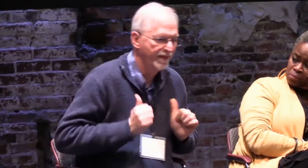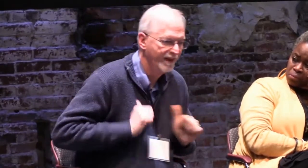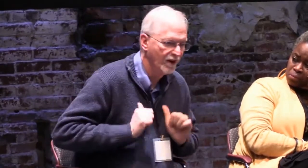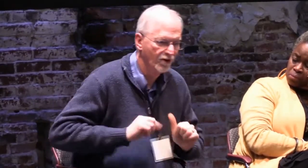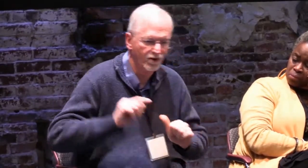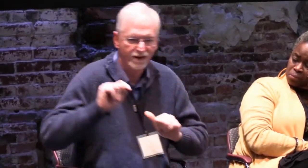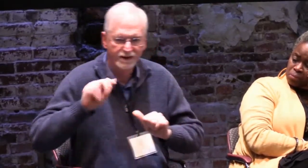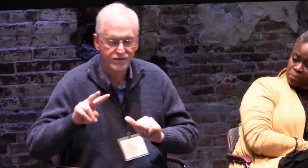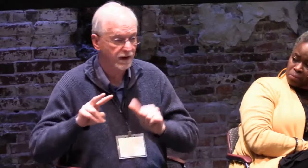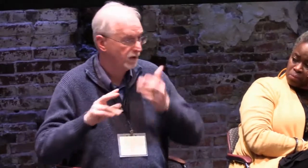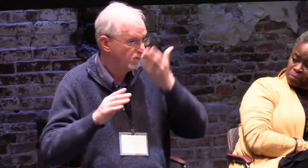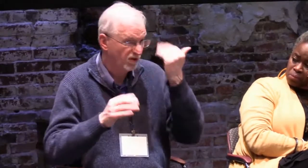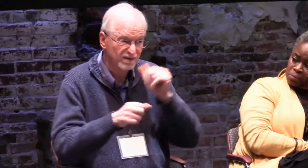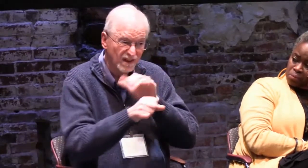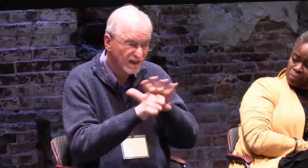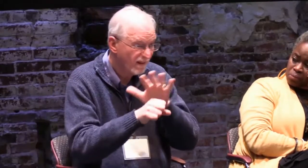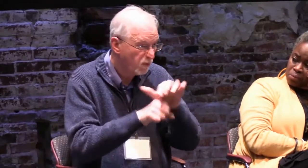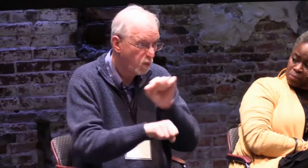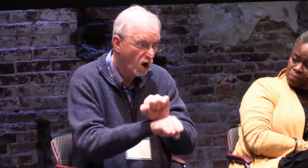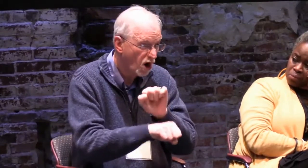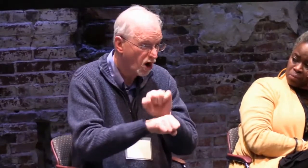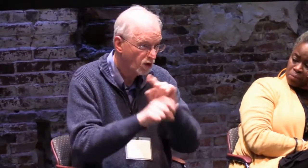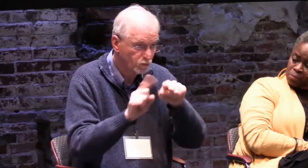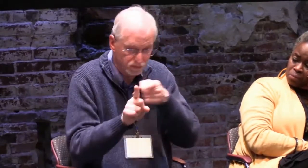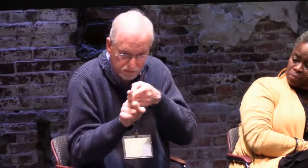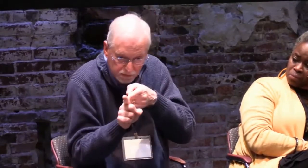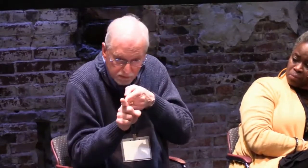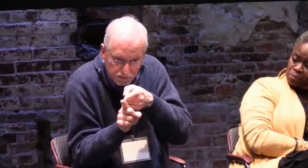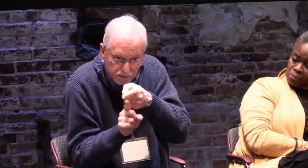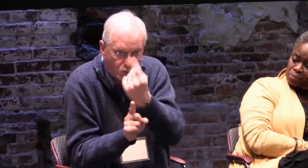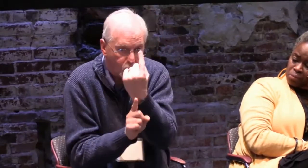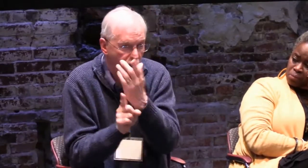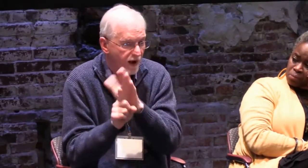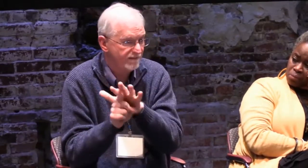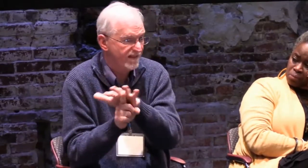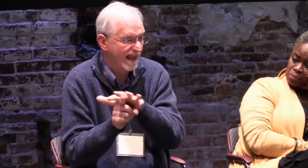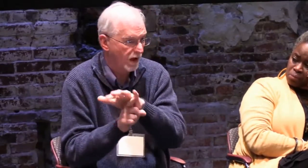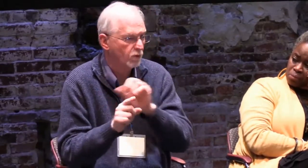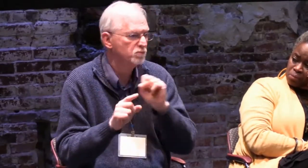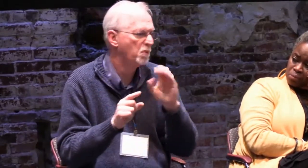to going from theater, and movie, and film into stage, into the arts.